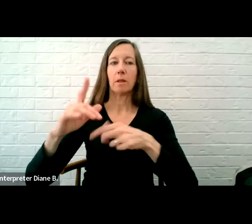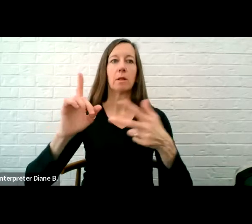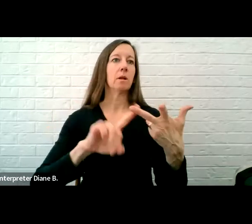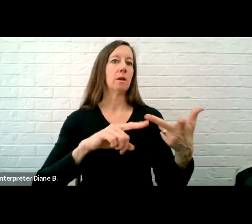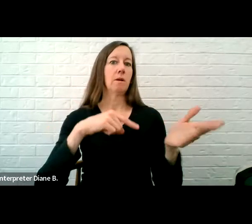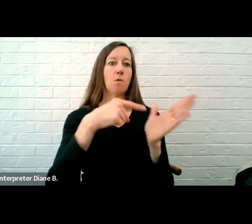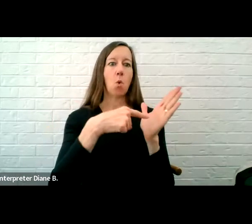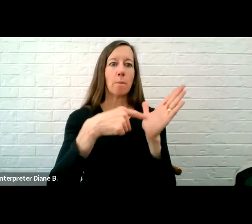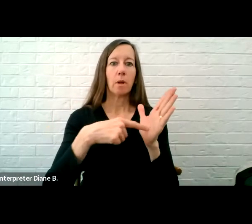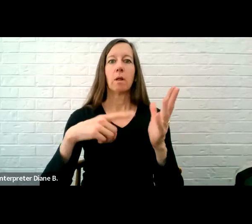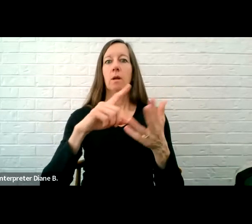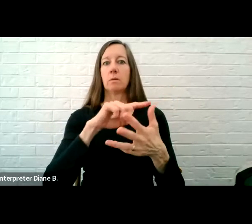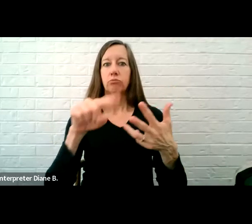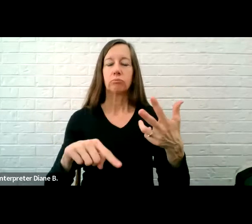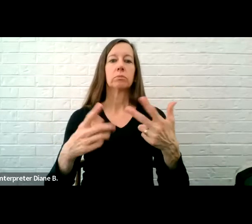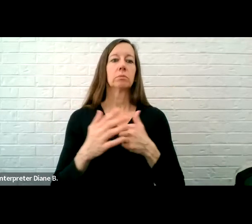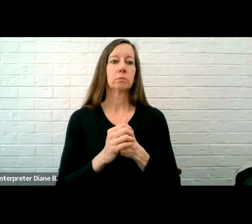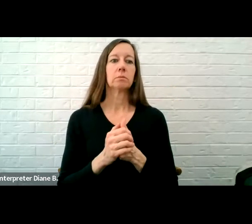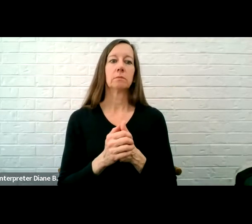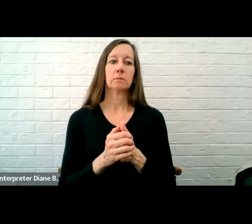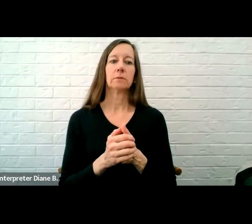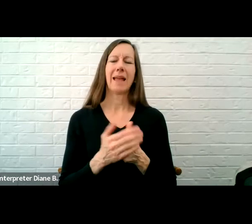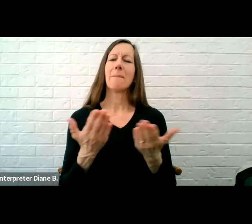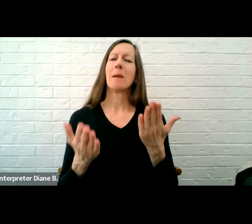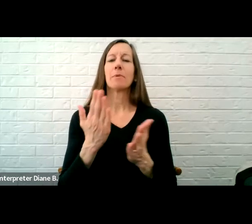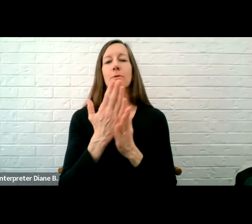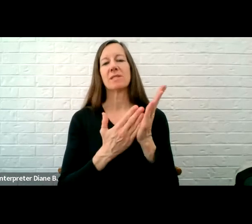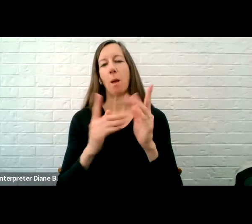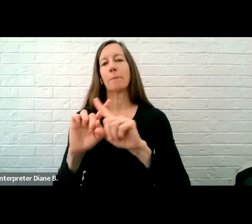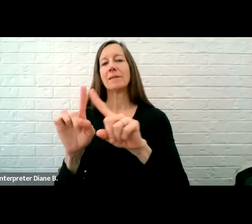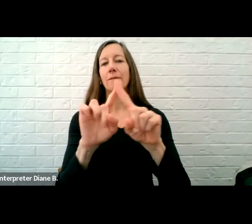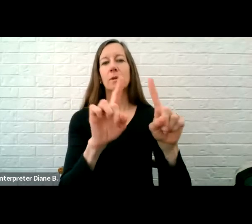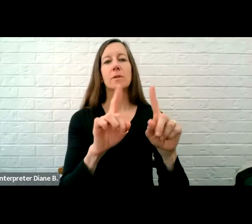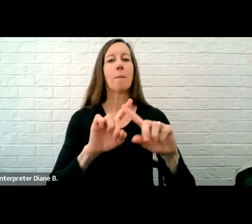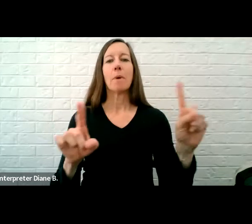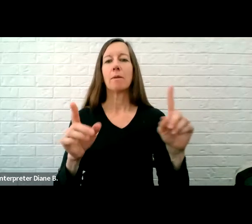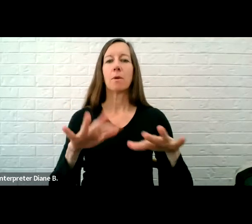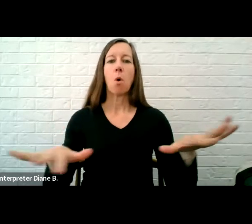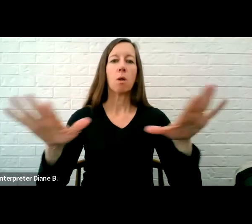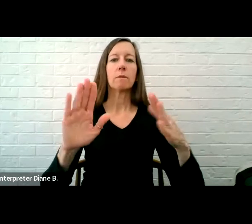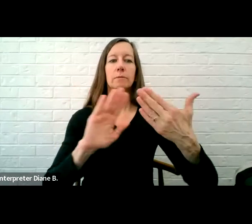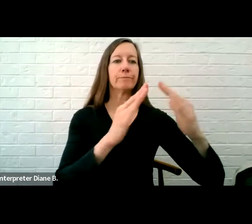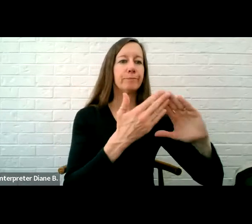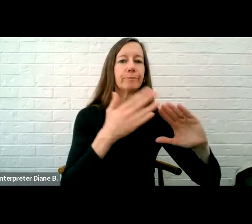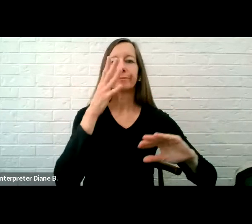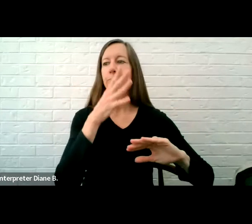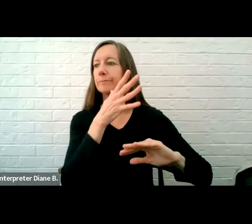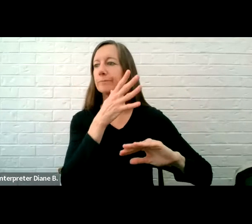And while there may be some differences, these issues exist across urban rural suburban and frontier areas in the United States,